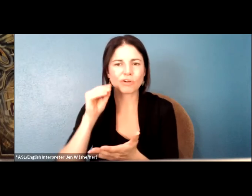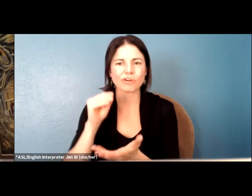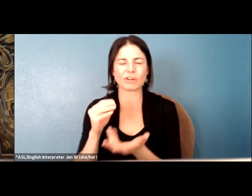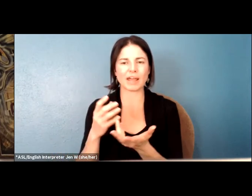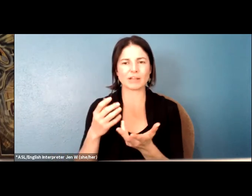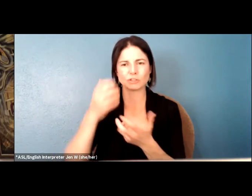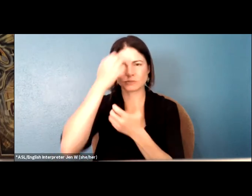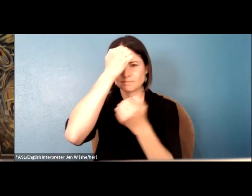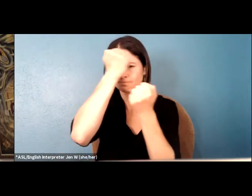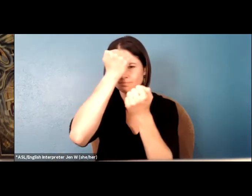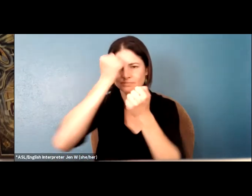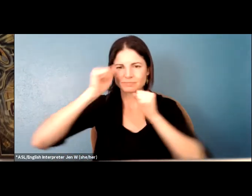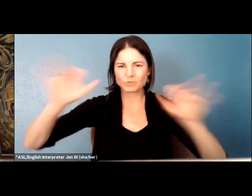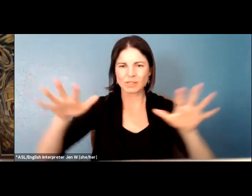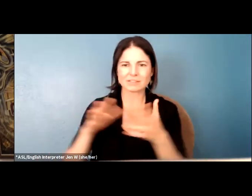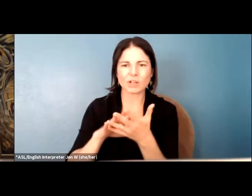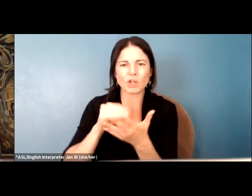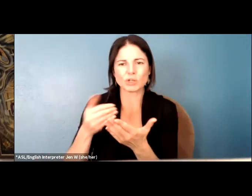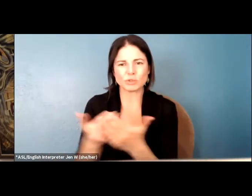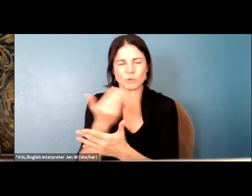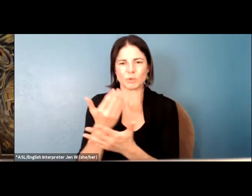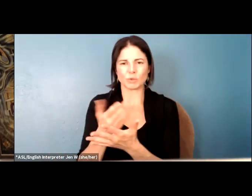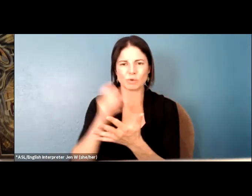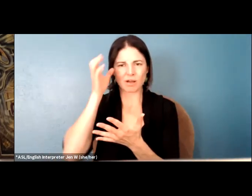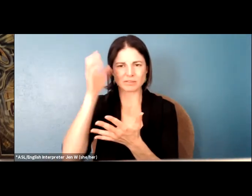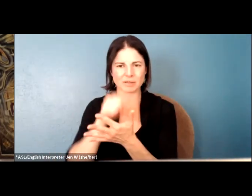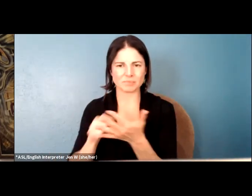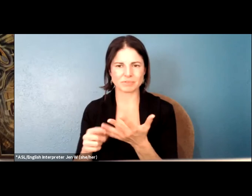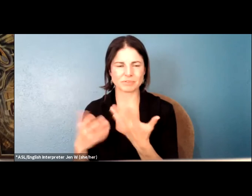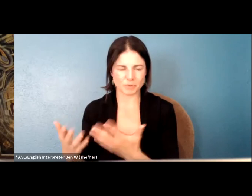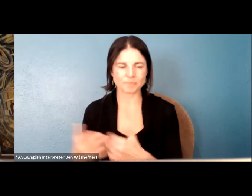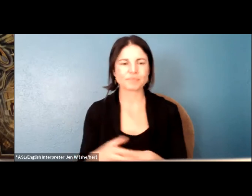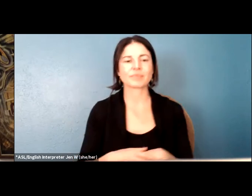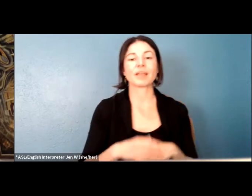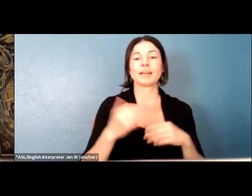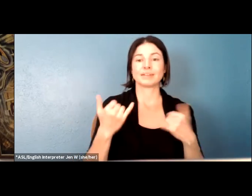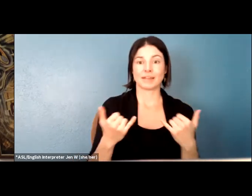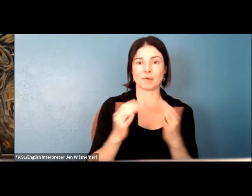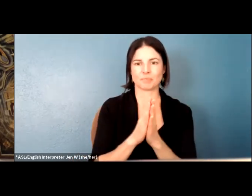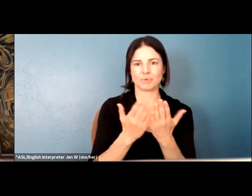this is in the book, I should also share what page when I reading things from the book. As my wonderful queens have taught